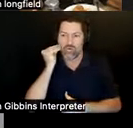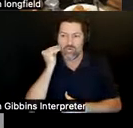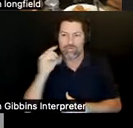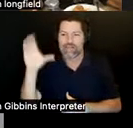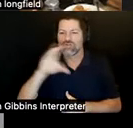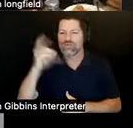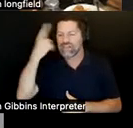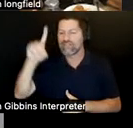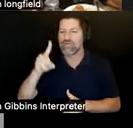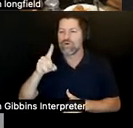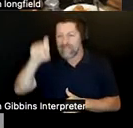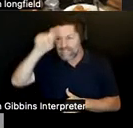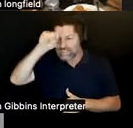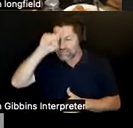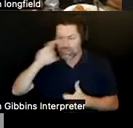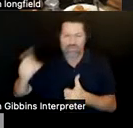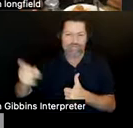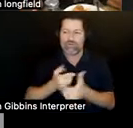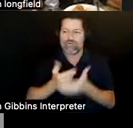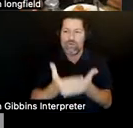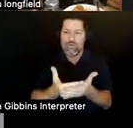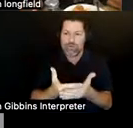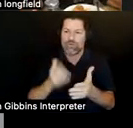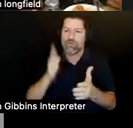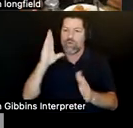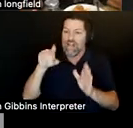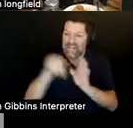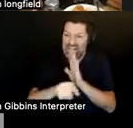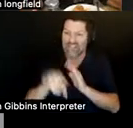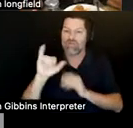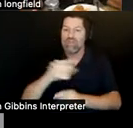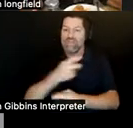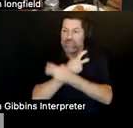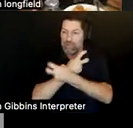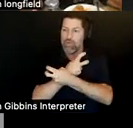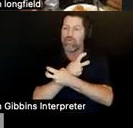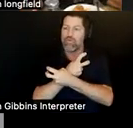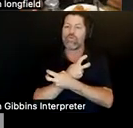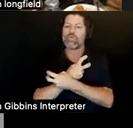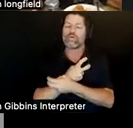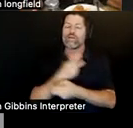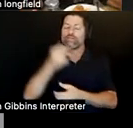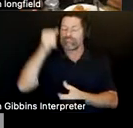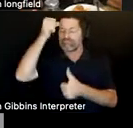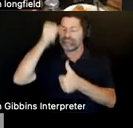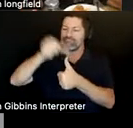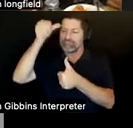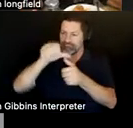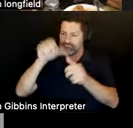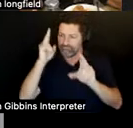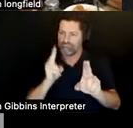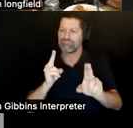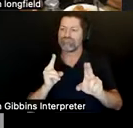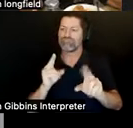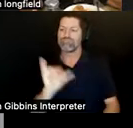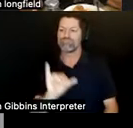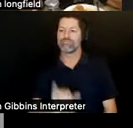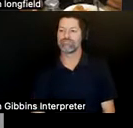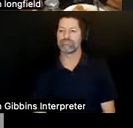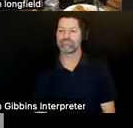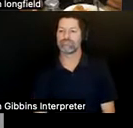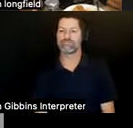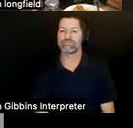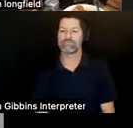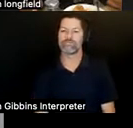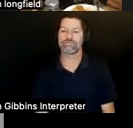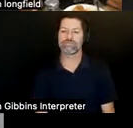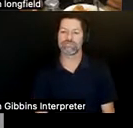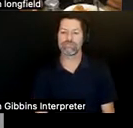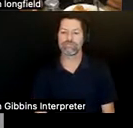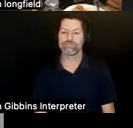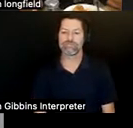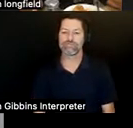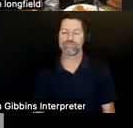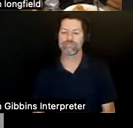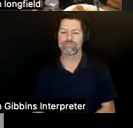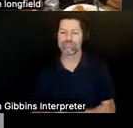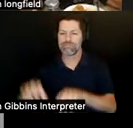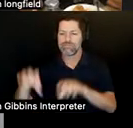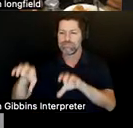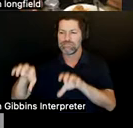19:18:06 So this shape bone is a reminder of that. Then these 2 ritual foods down here